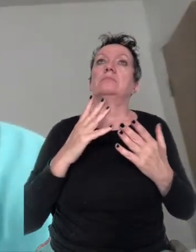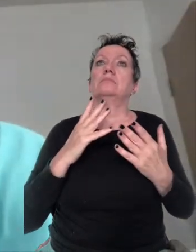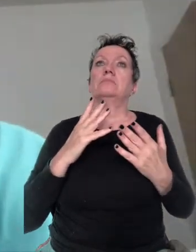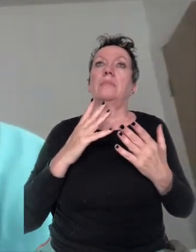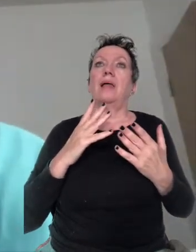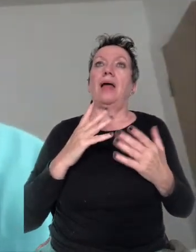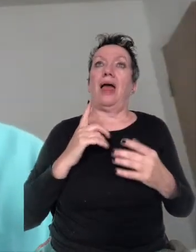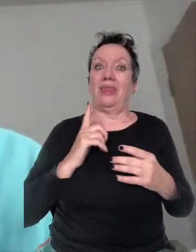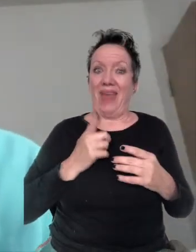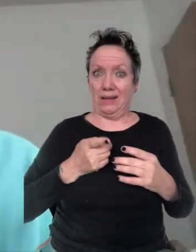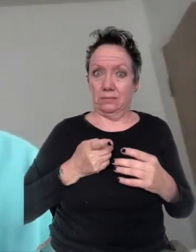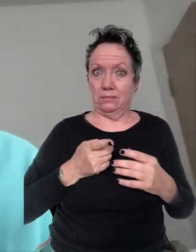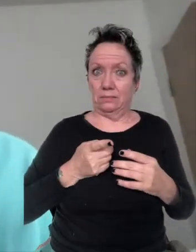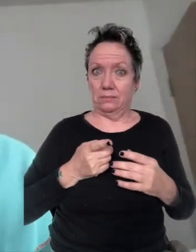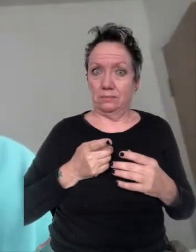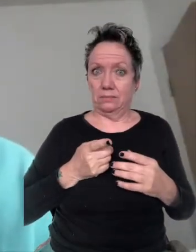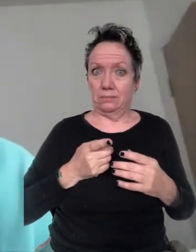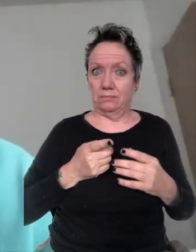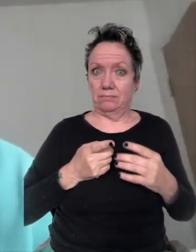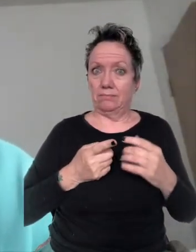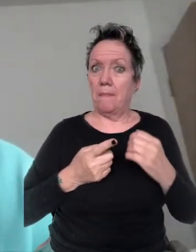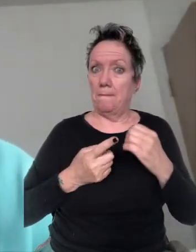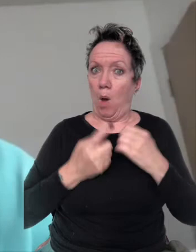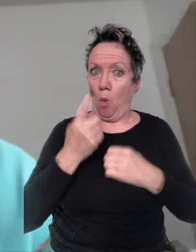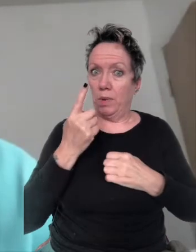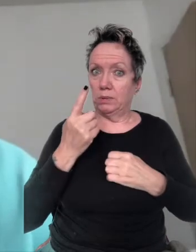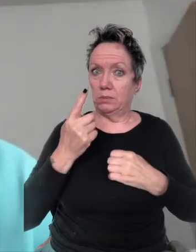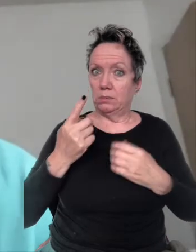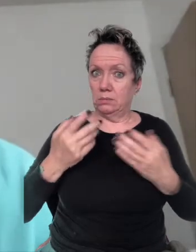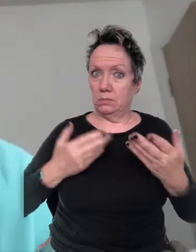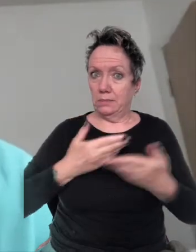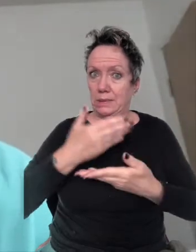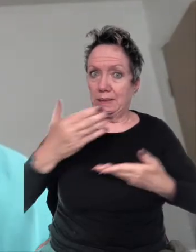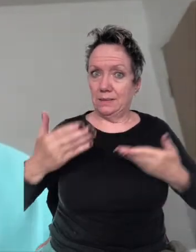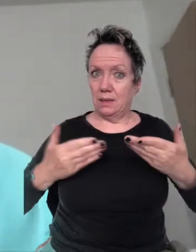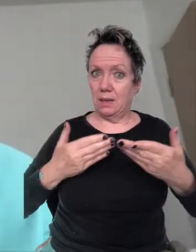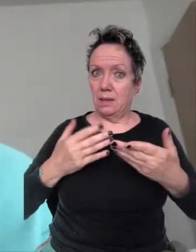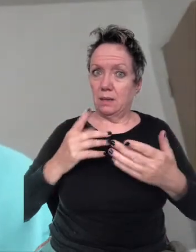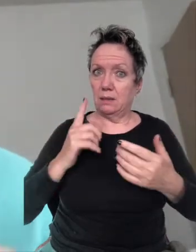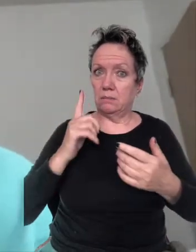I was very much thinking about, um, You know, uh, my own organization